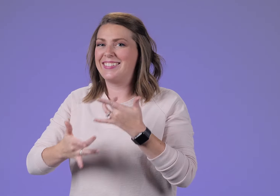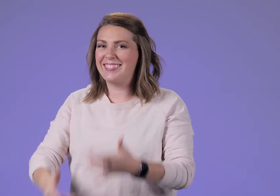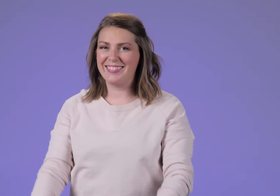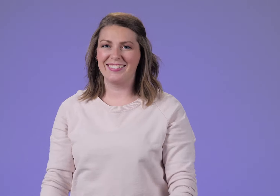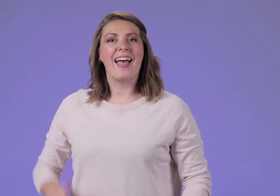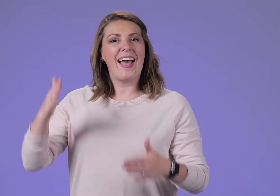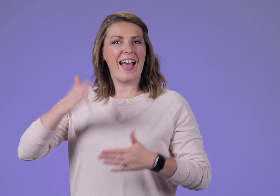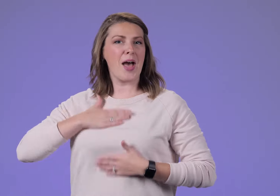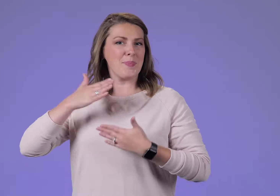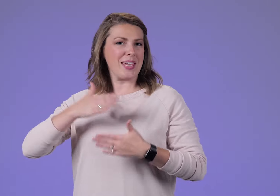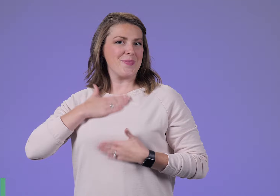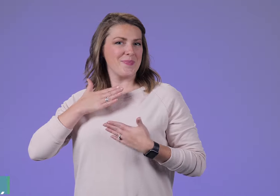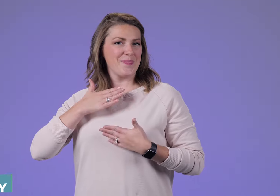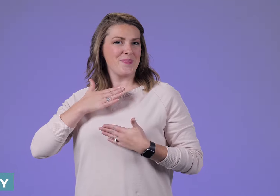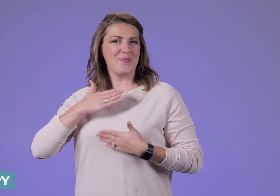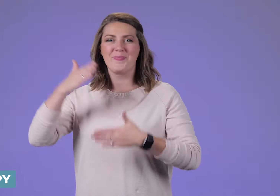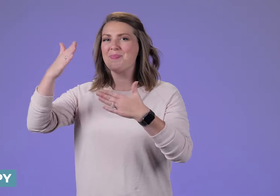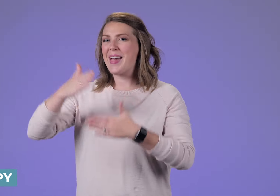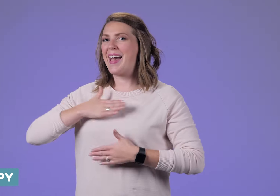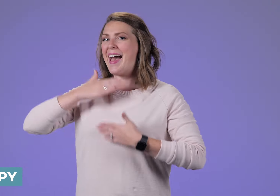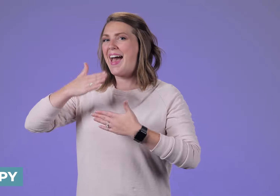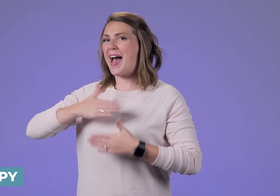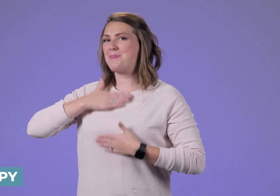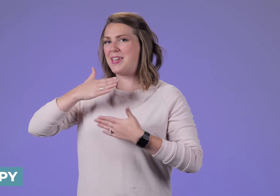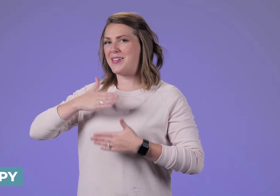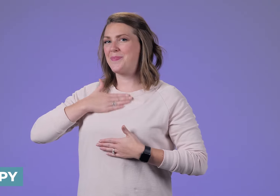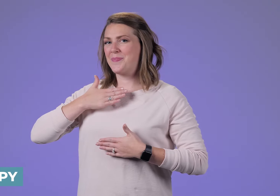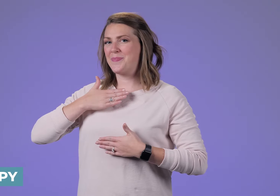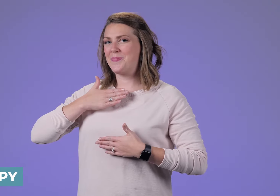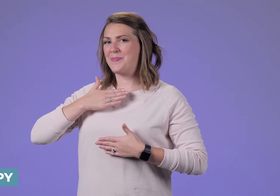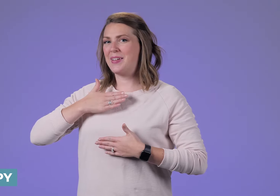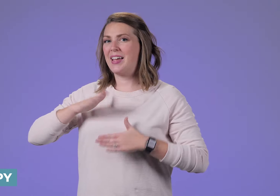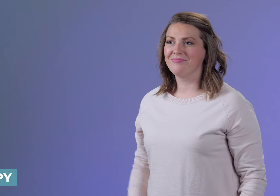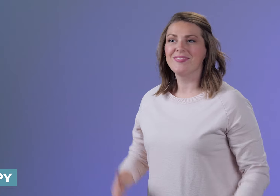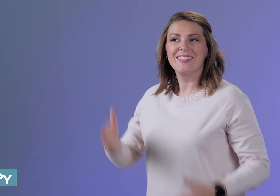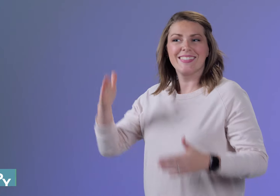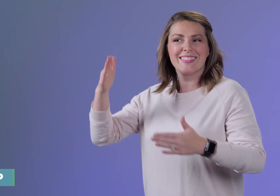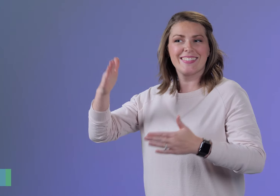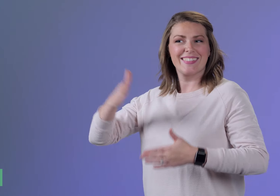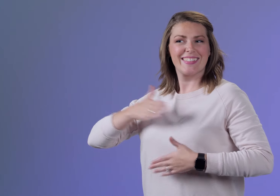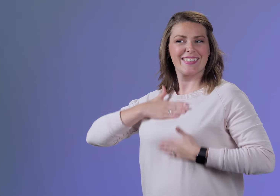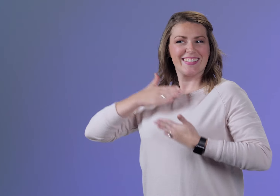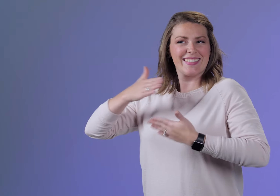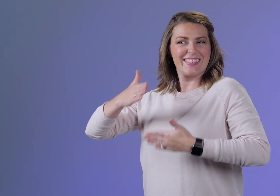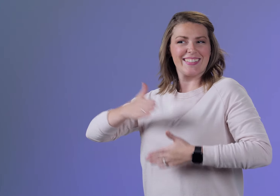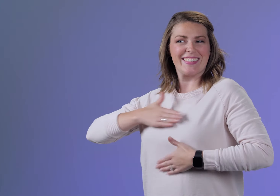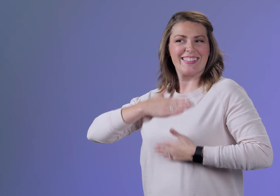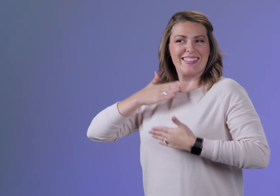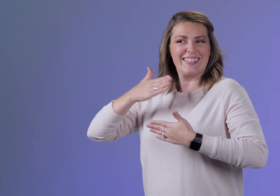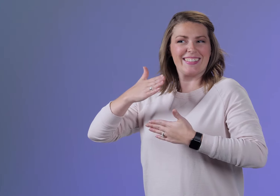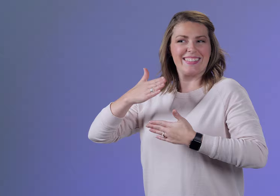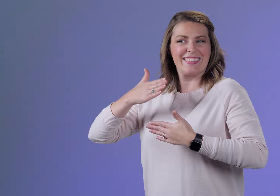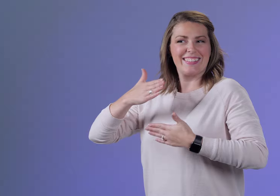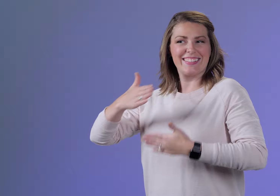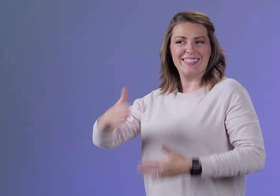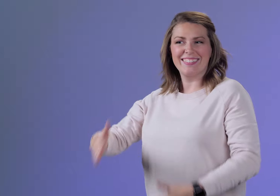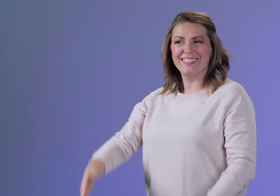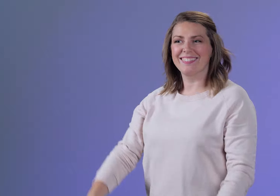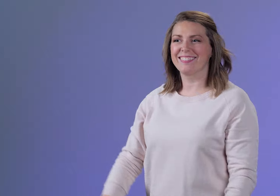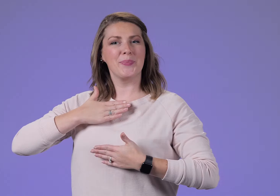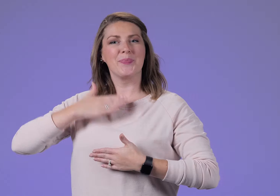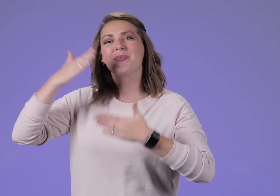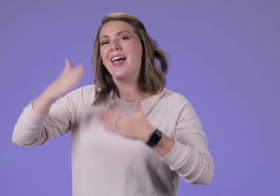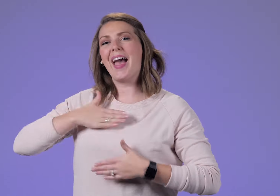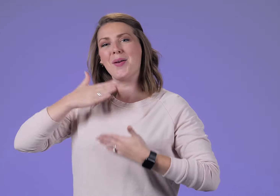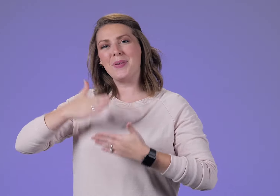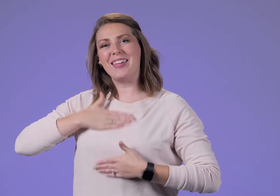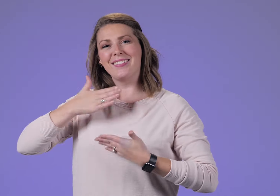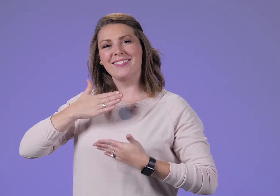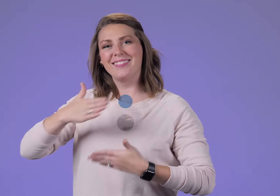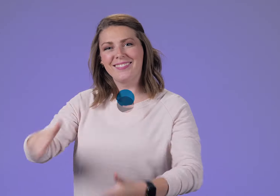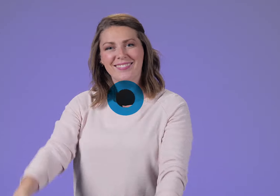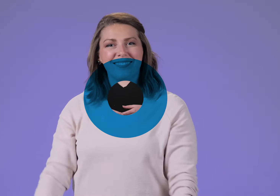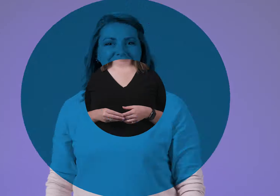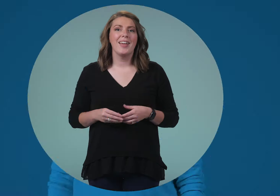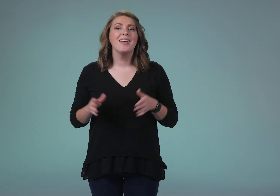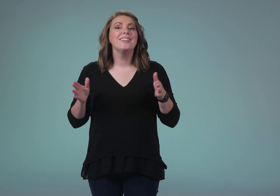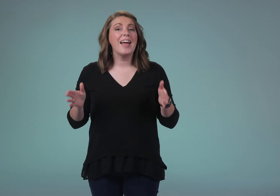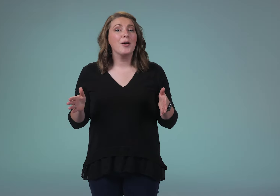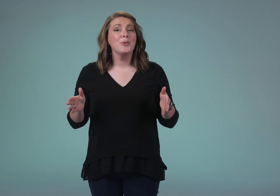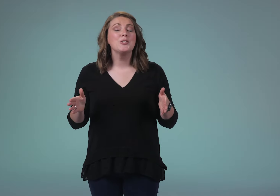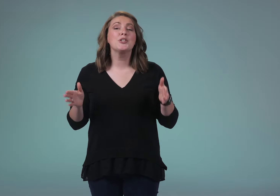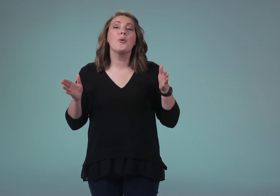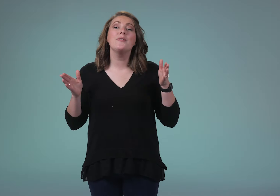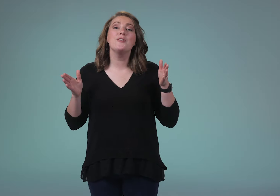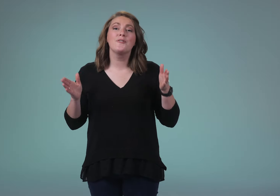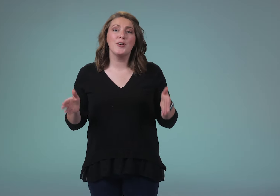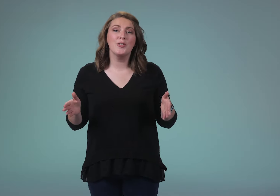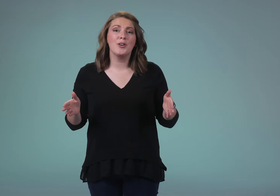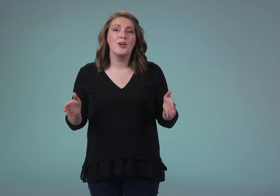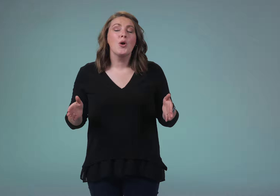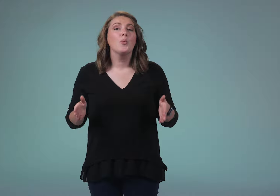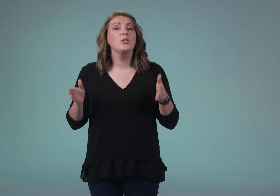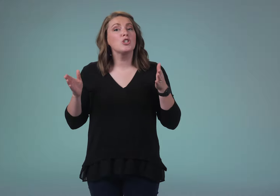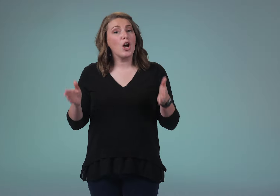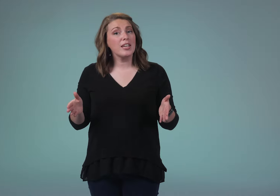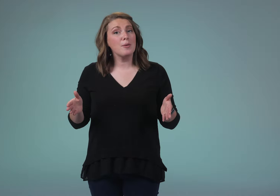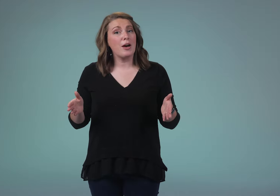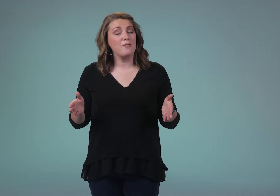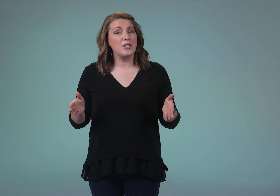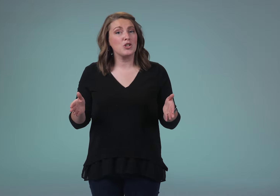'Happy, happy,' your hands are flat and they're on your chest moving up, 'happy.' Now to go even further, when you're talking about